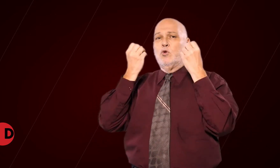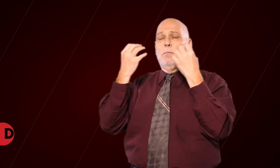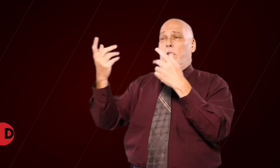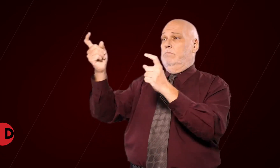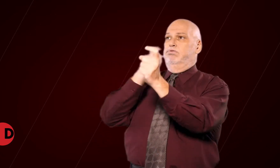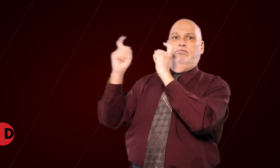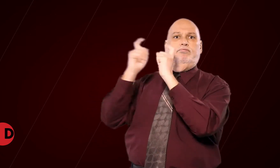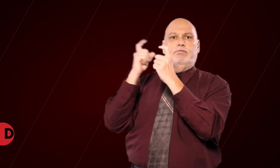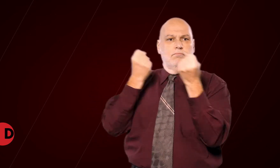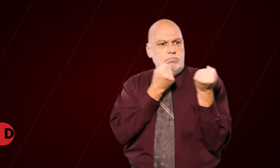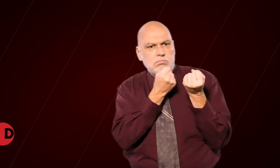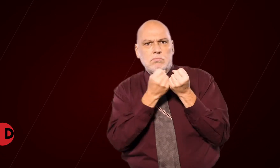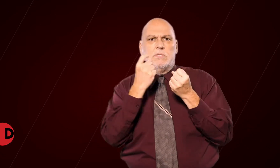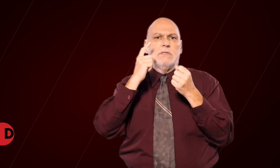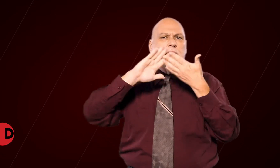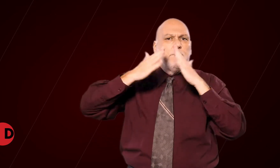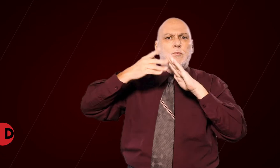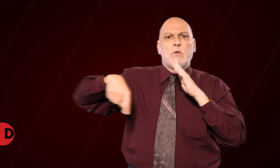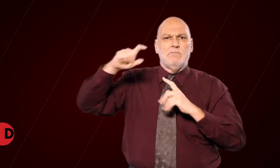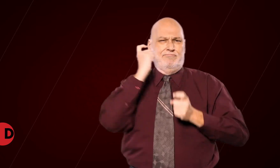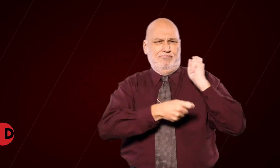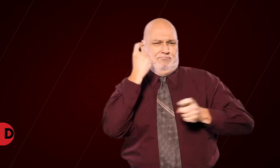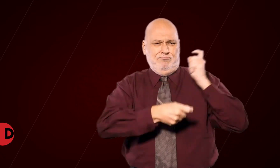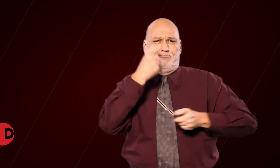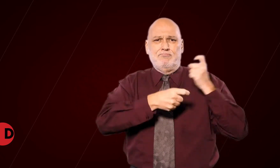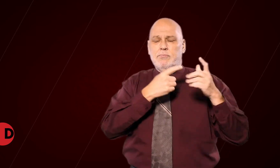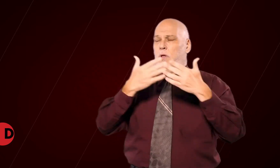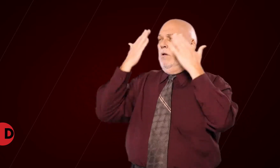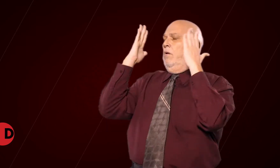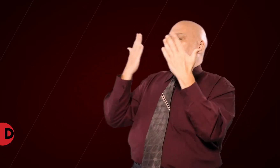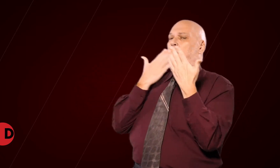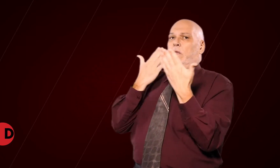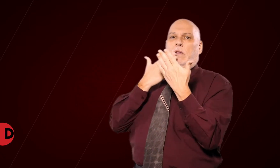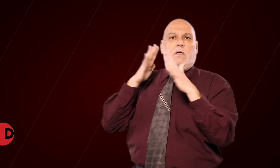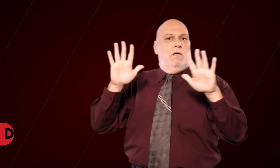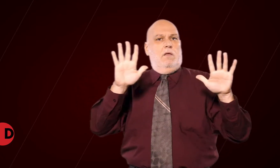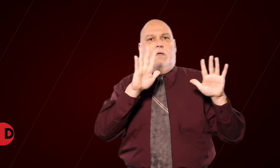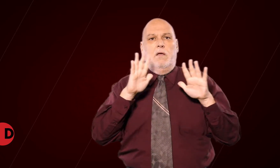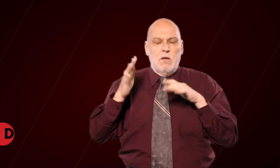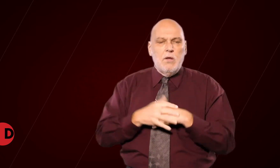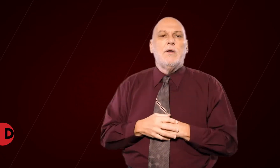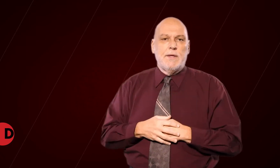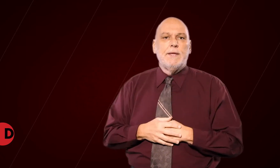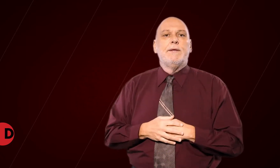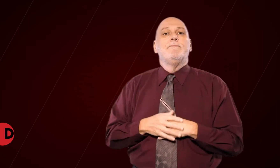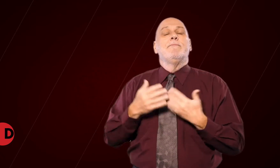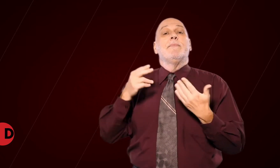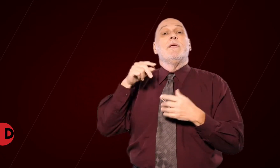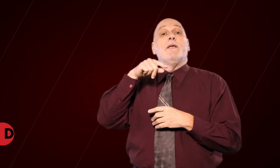help and donations to help CAD recover.